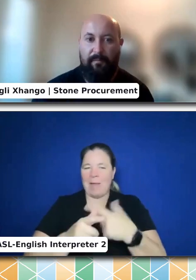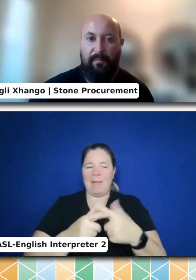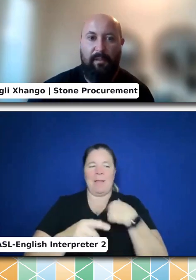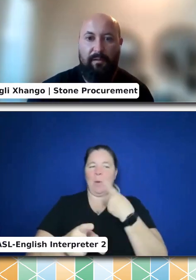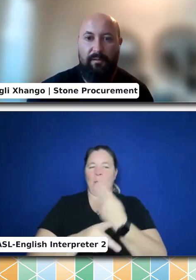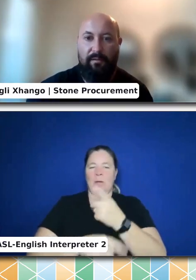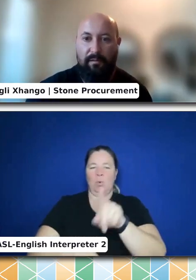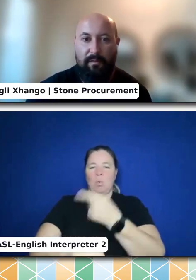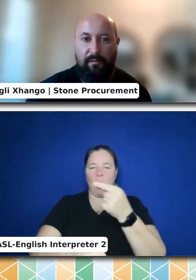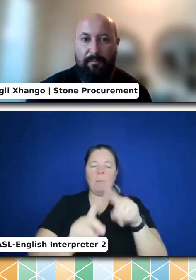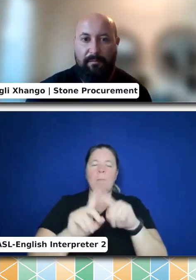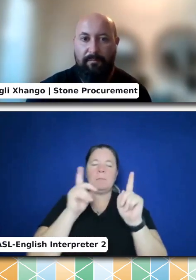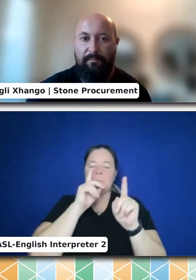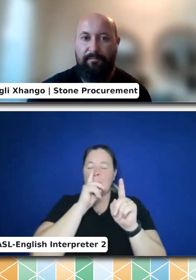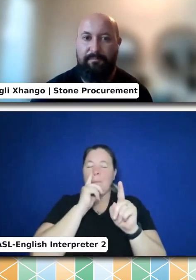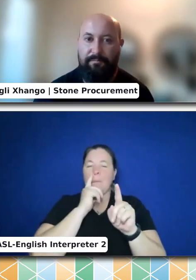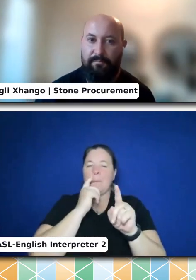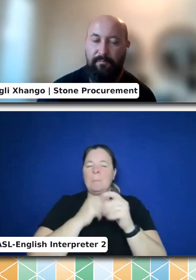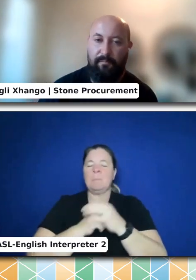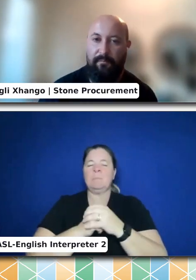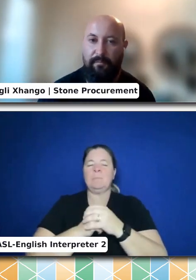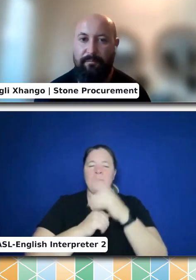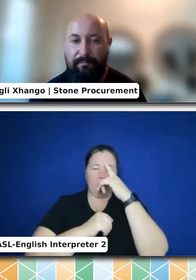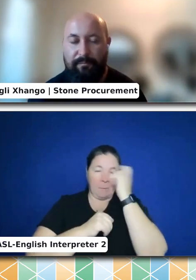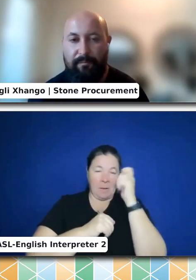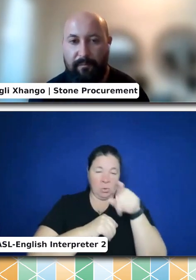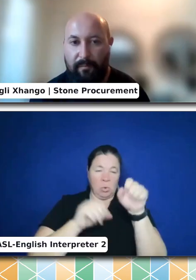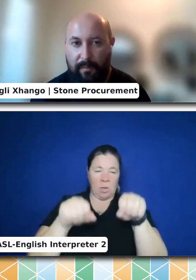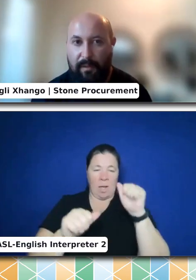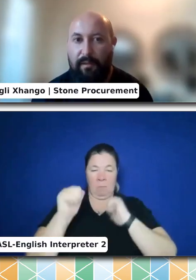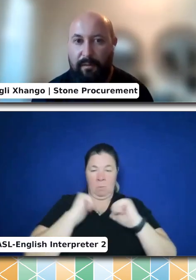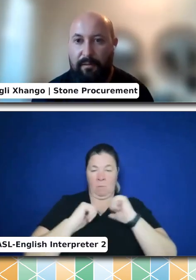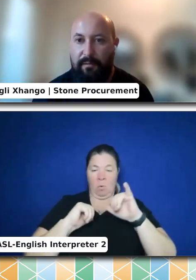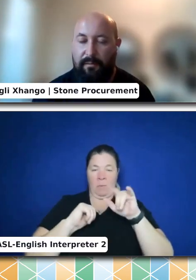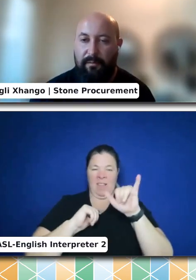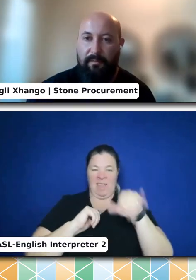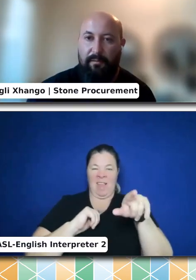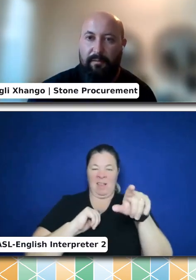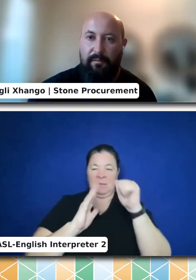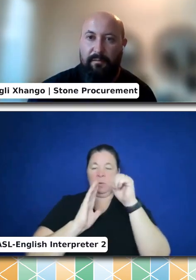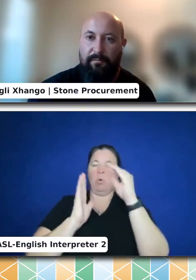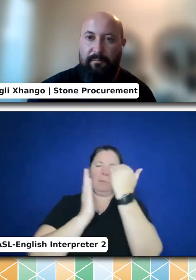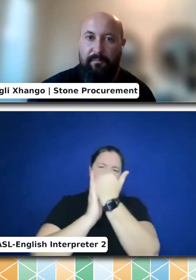Um, so… because you can perform these assessments or list these assessments on your.